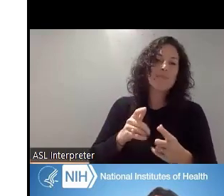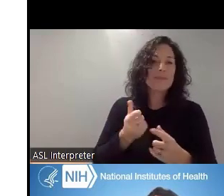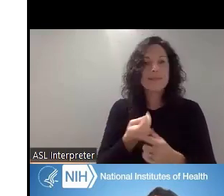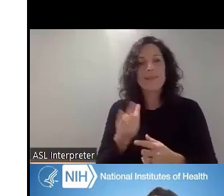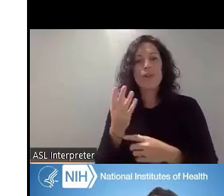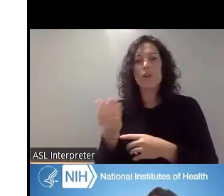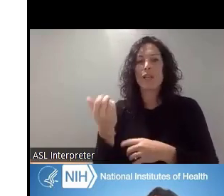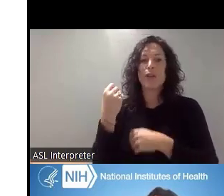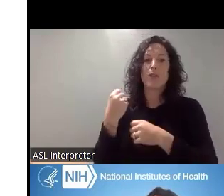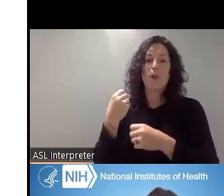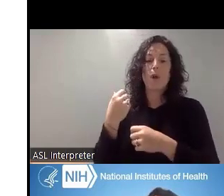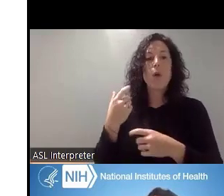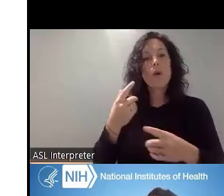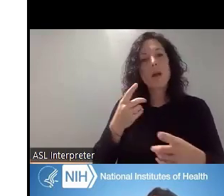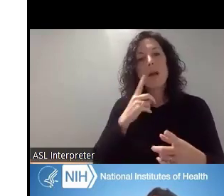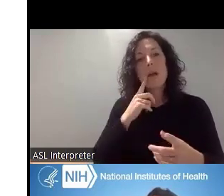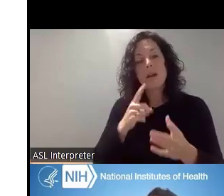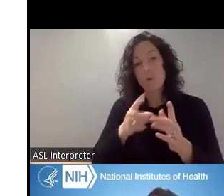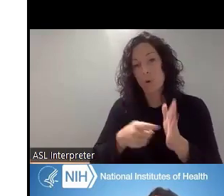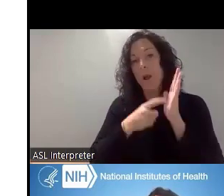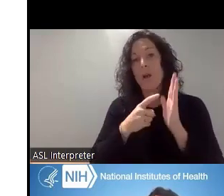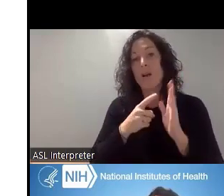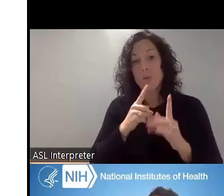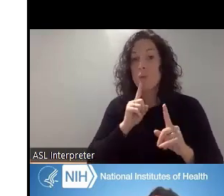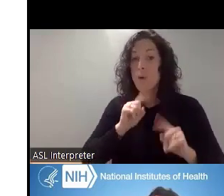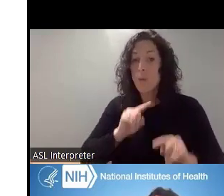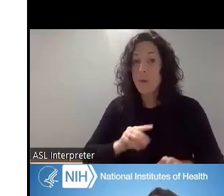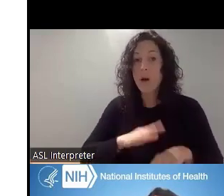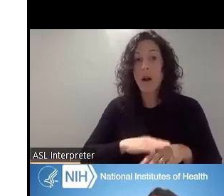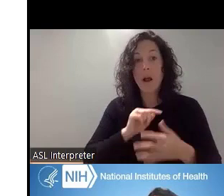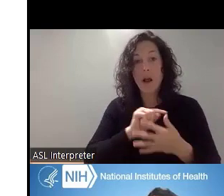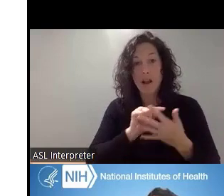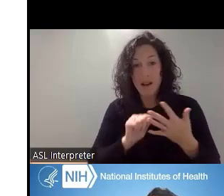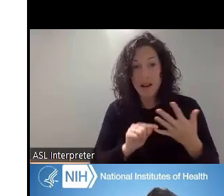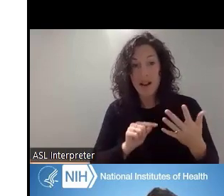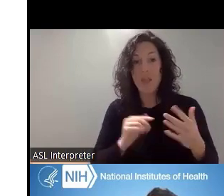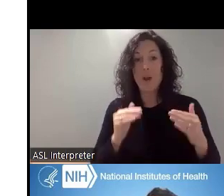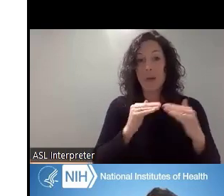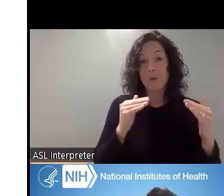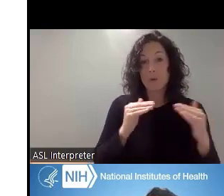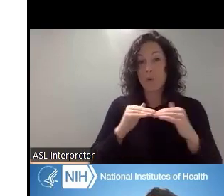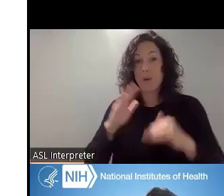on all of their subawards, subcontracts and consortiums that are equal to or greater than $30,000.